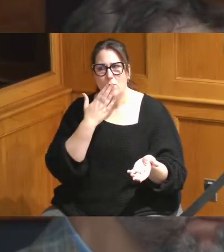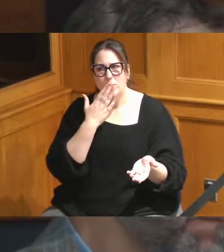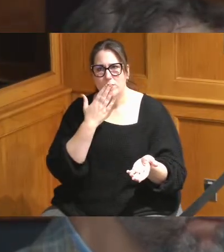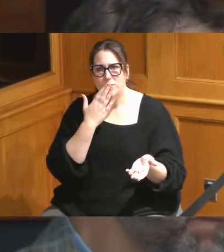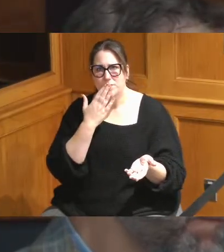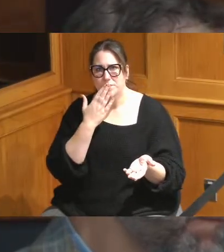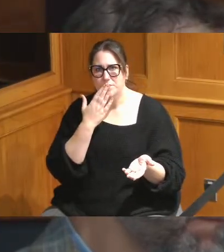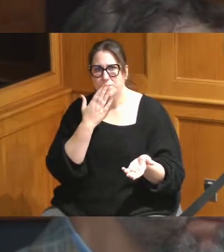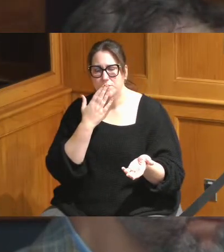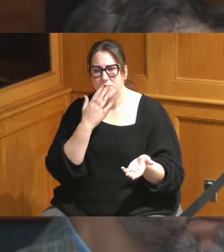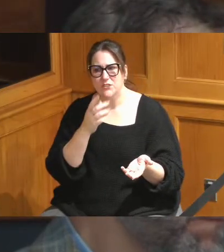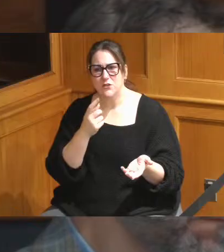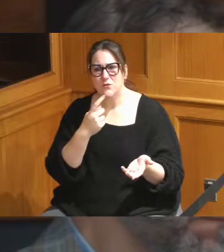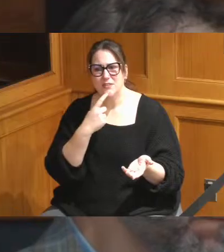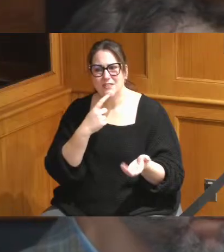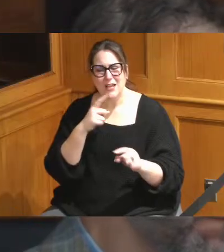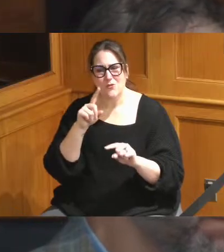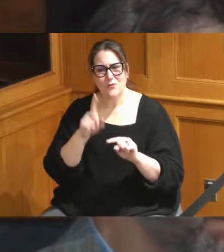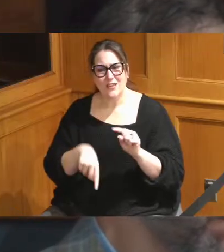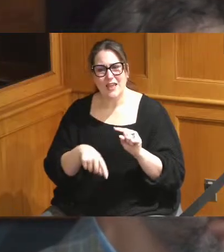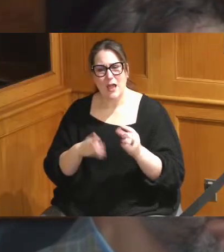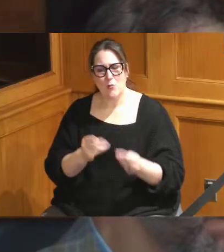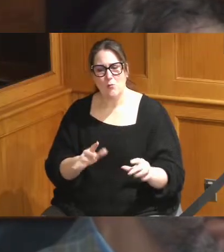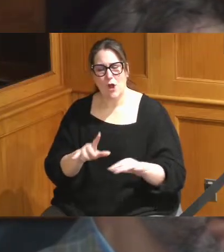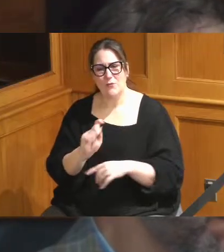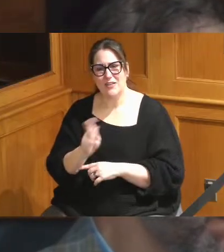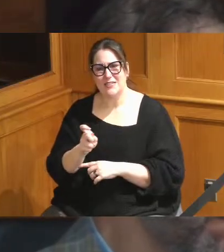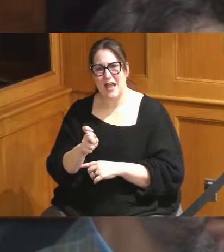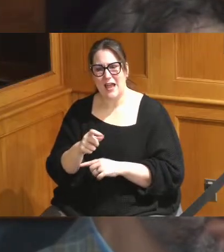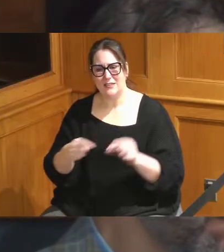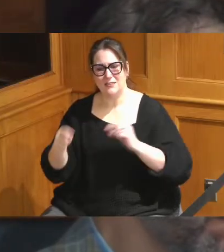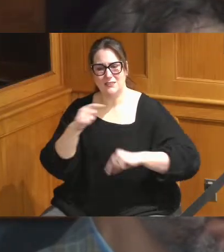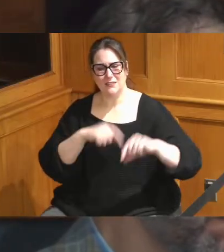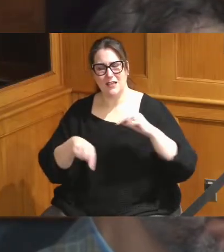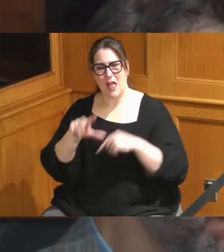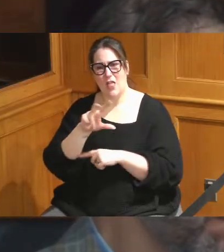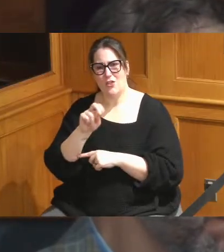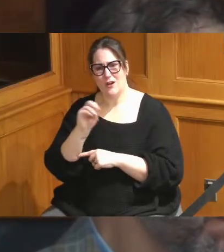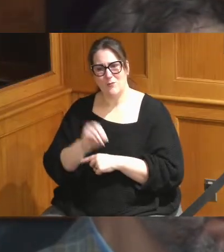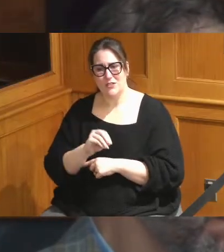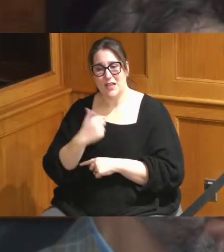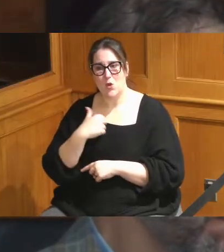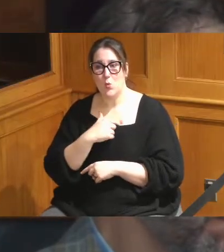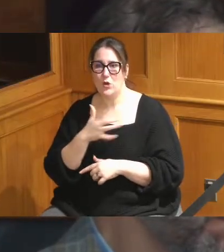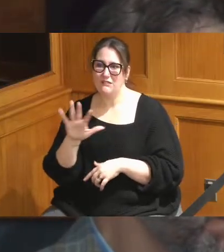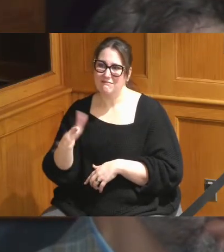we say we can't even give a property tax roll back of 30%. So, we're kind of broke right now.